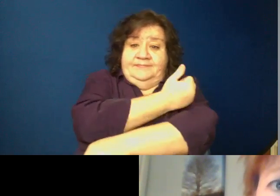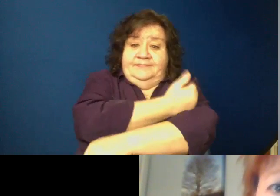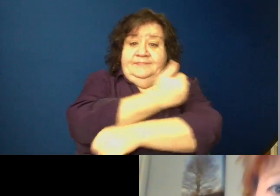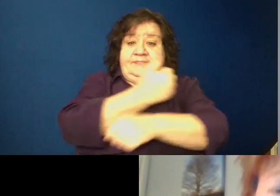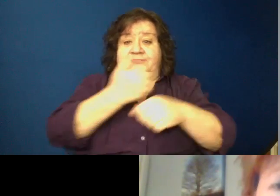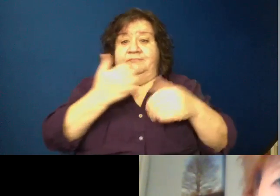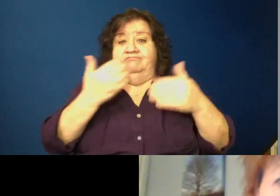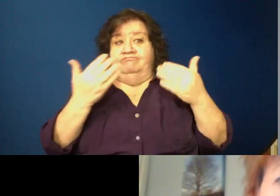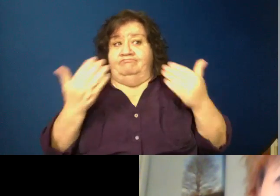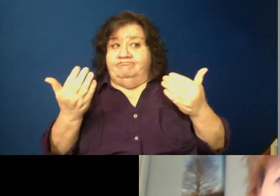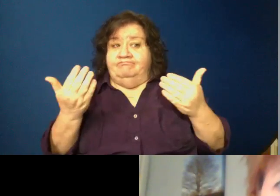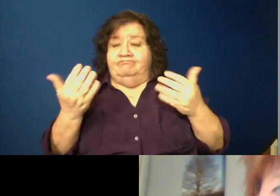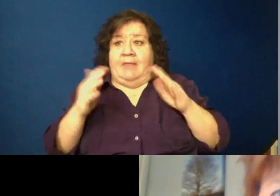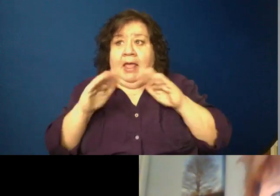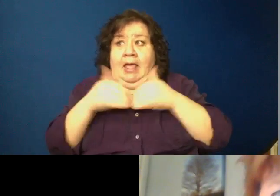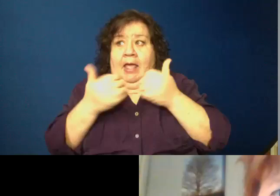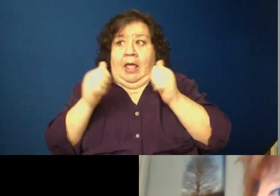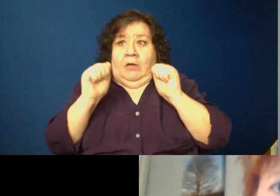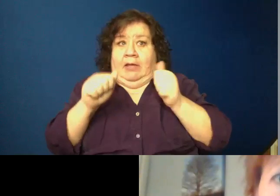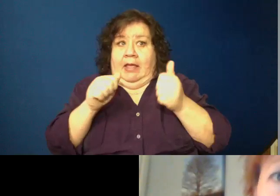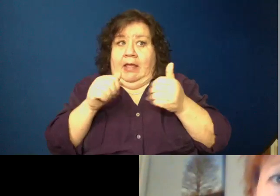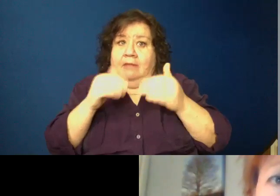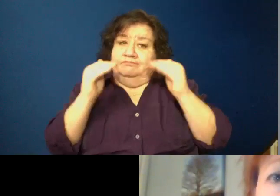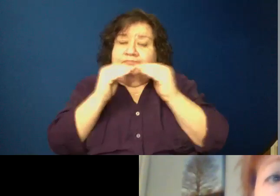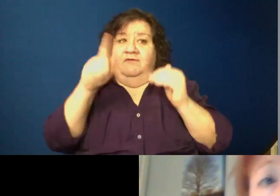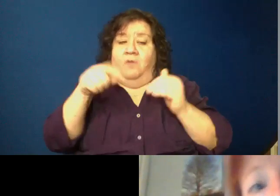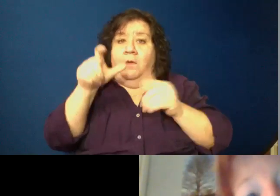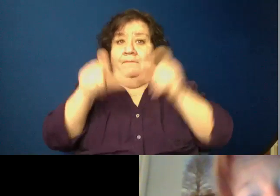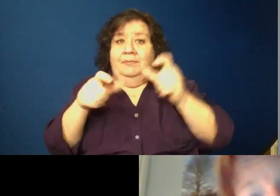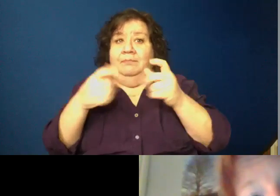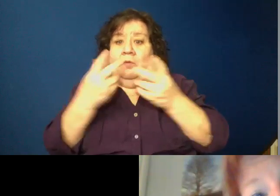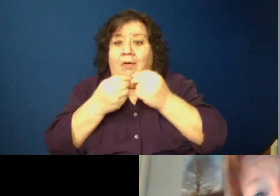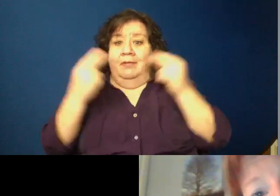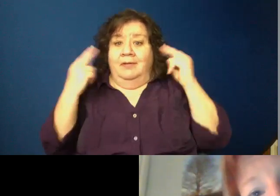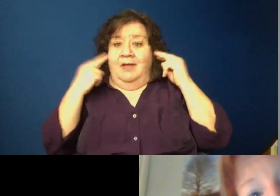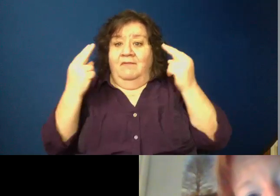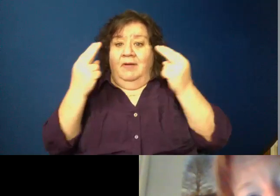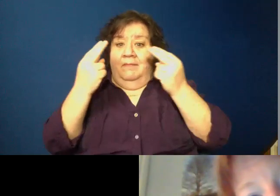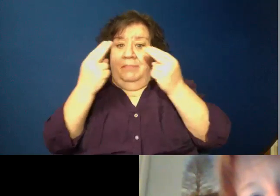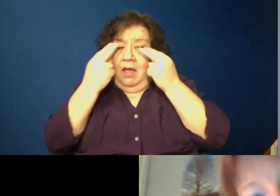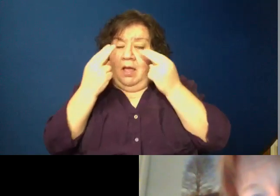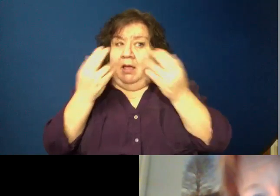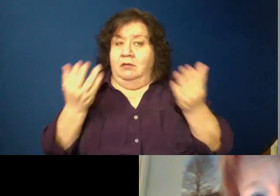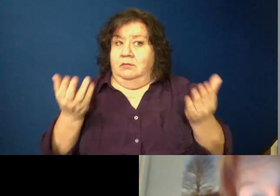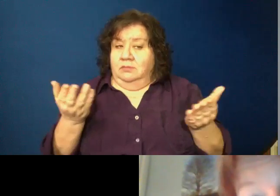in general for public health services so this is something our paper explains um more from a policy